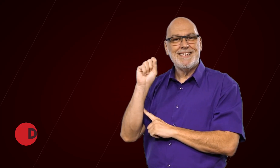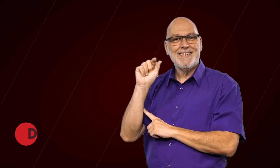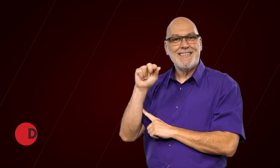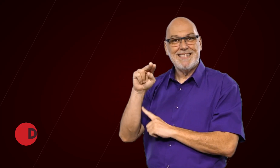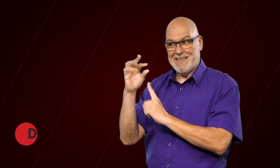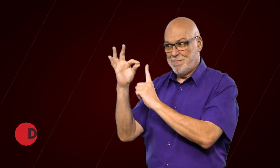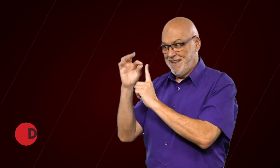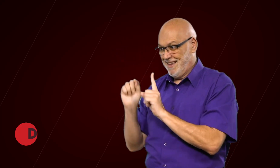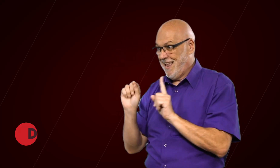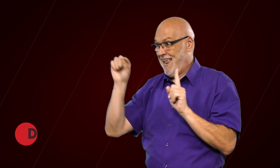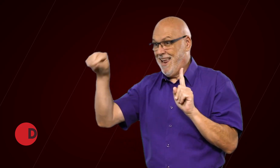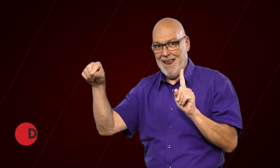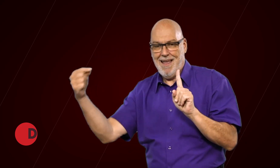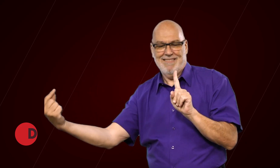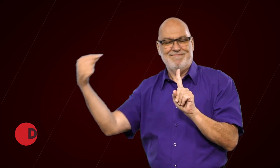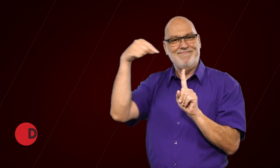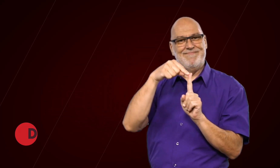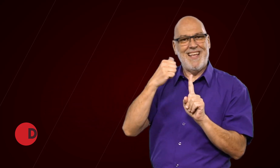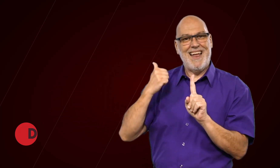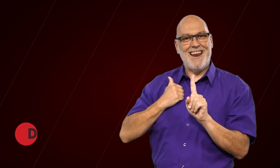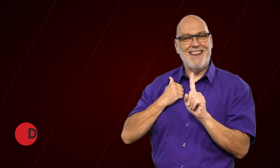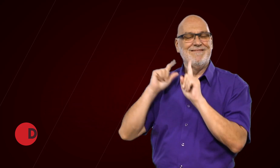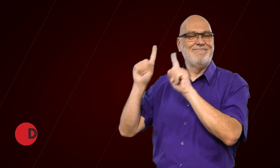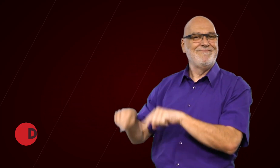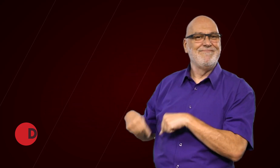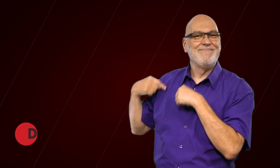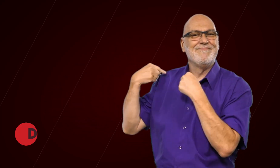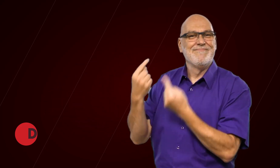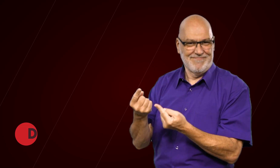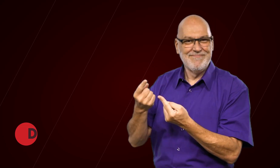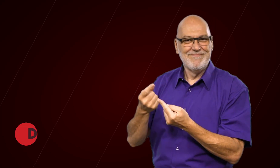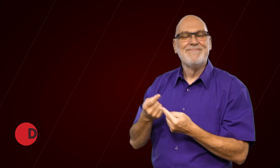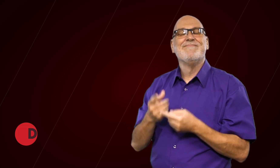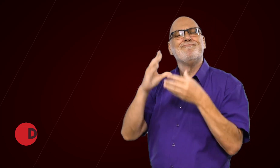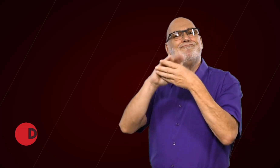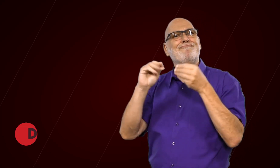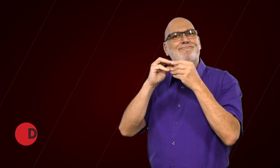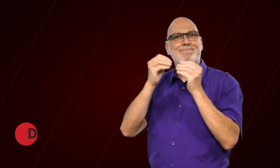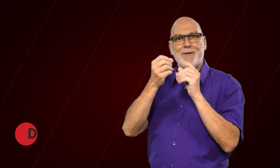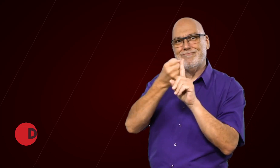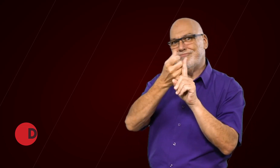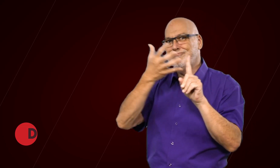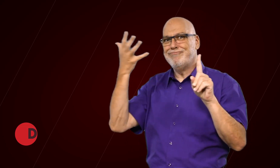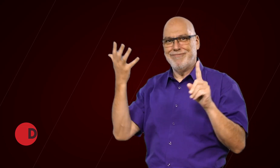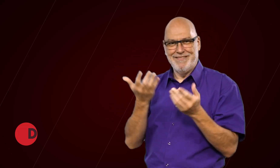and came to Canada through Pakistan.